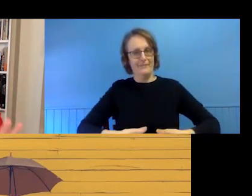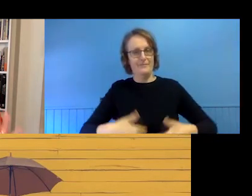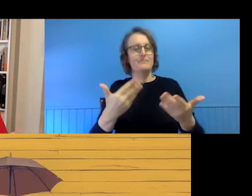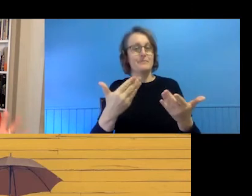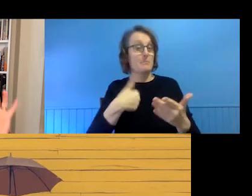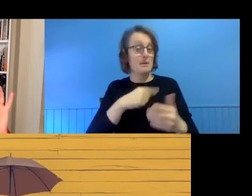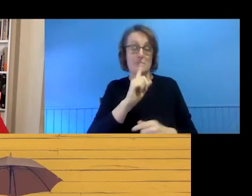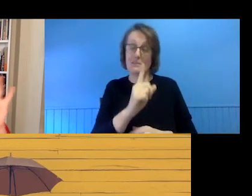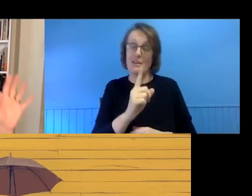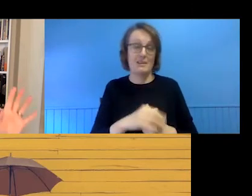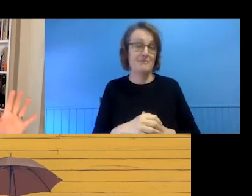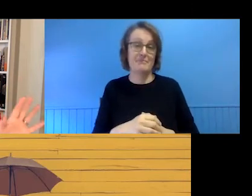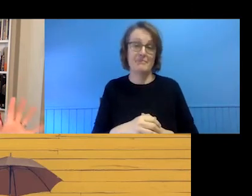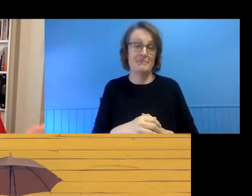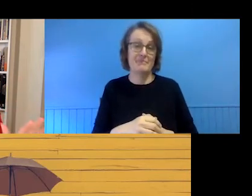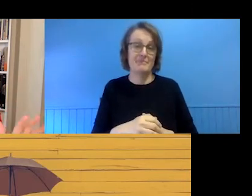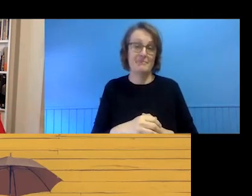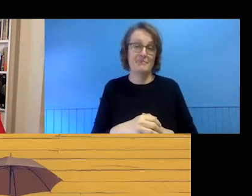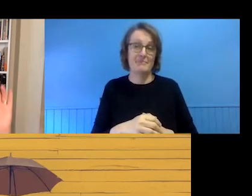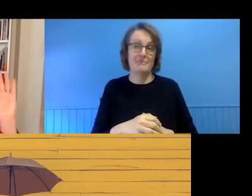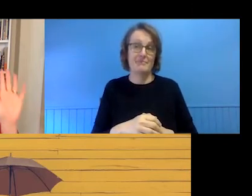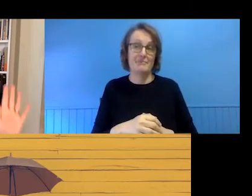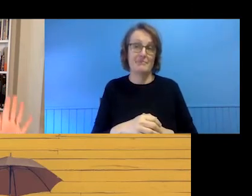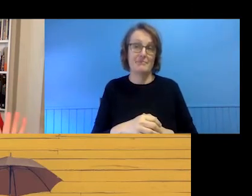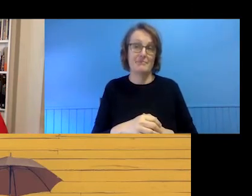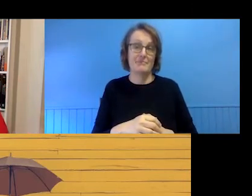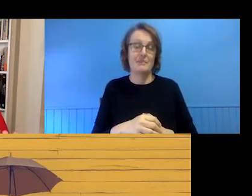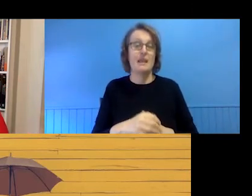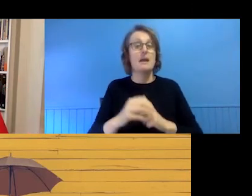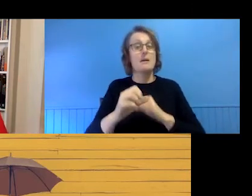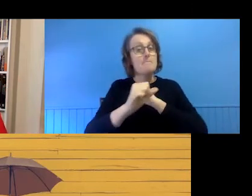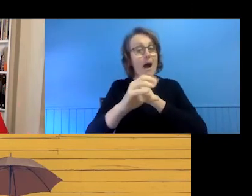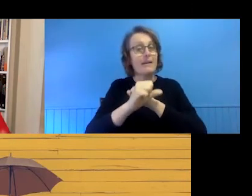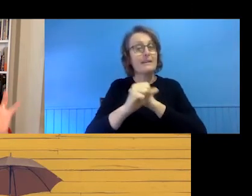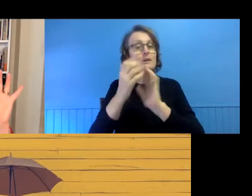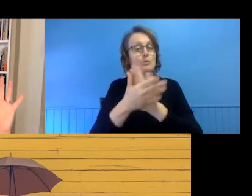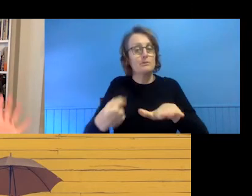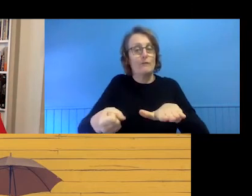suggesting that this entire strategy is about slowing things down, taking